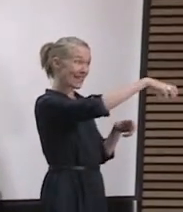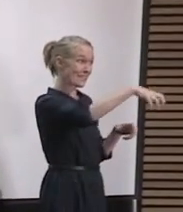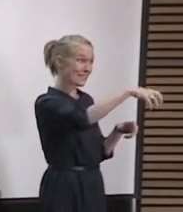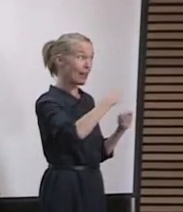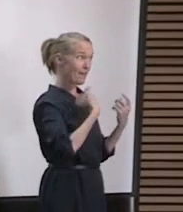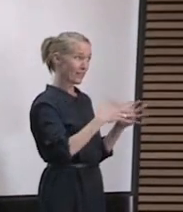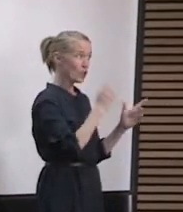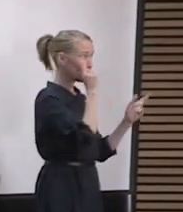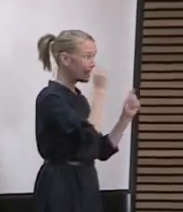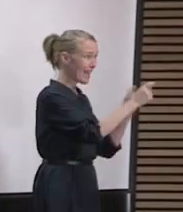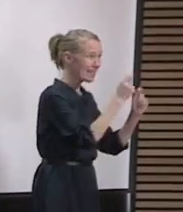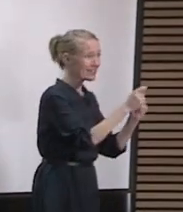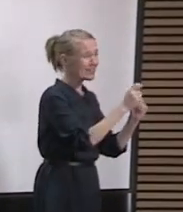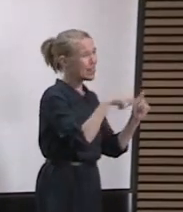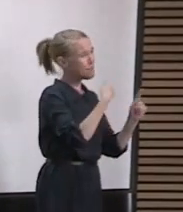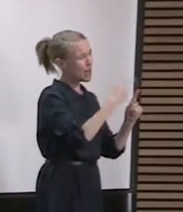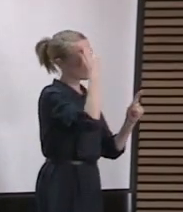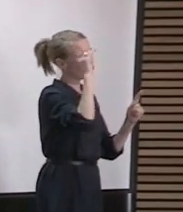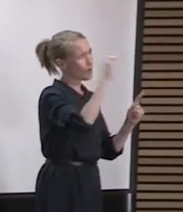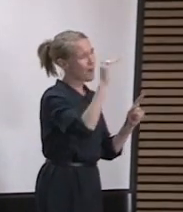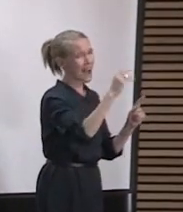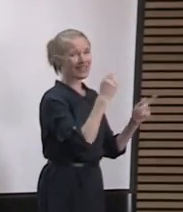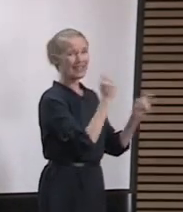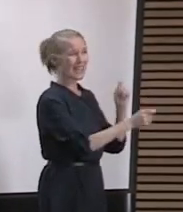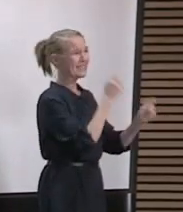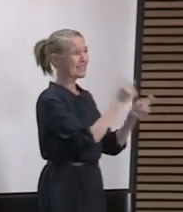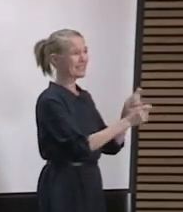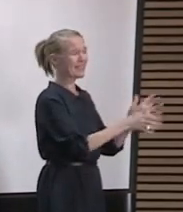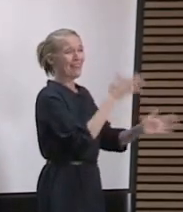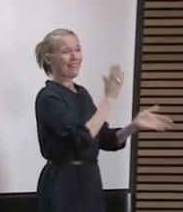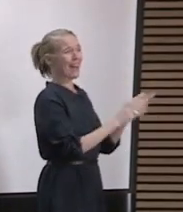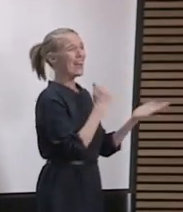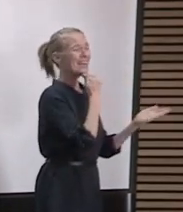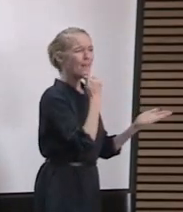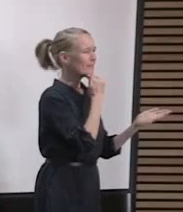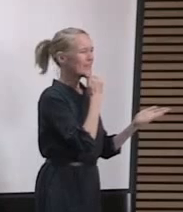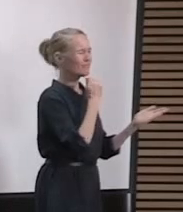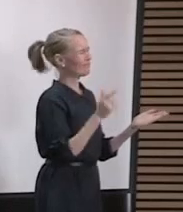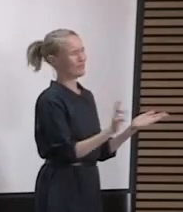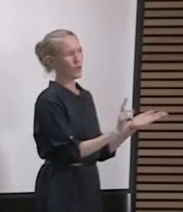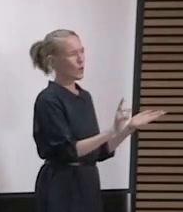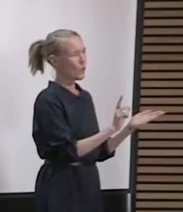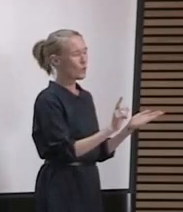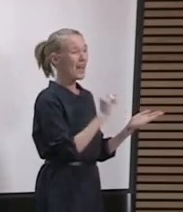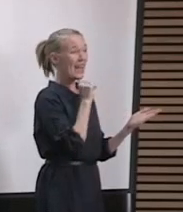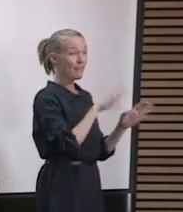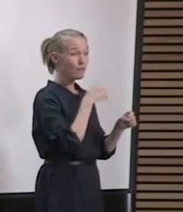testing in those facilities. And what we also need to remember is testing alone will